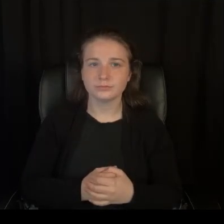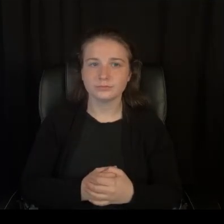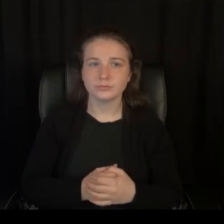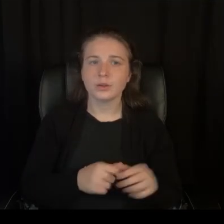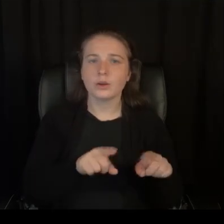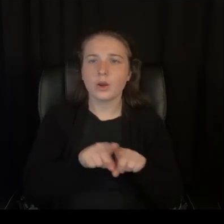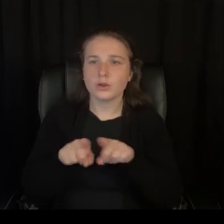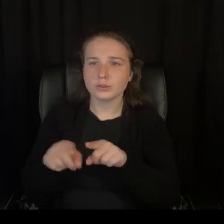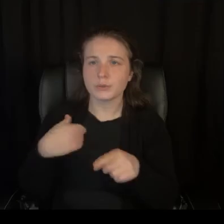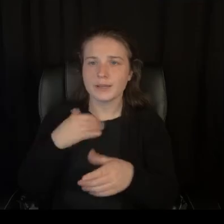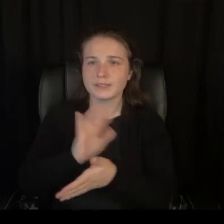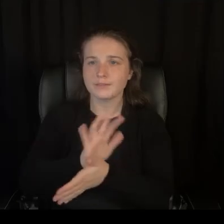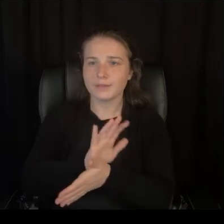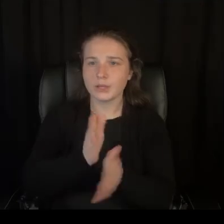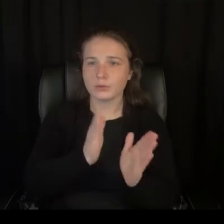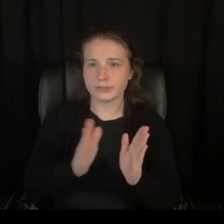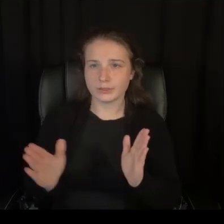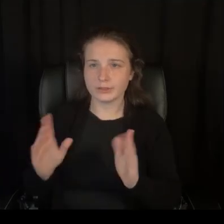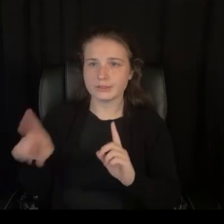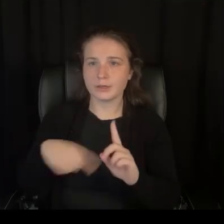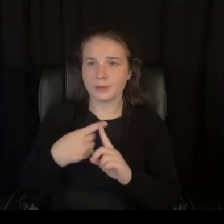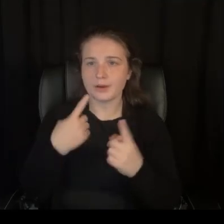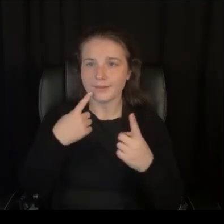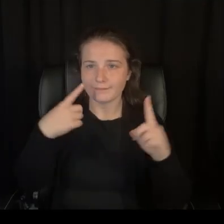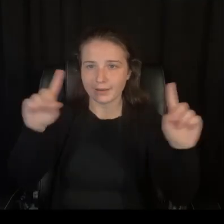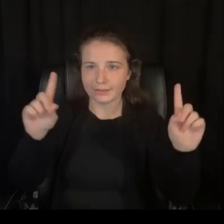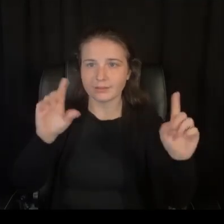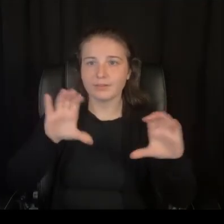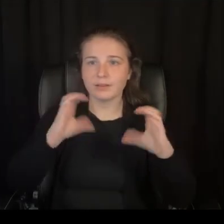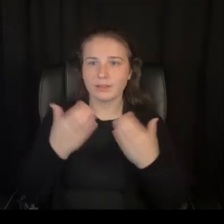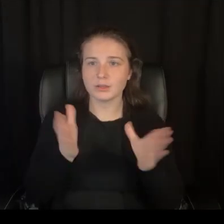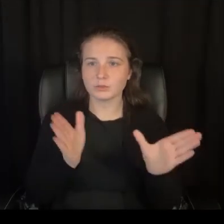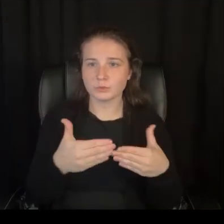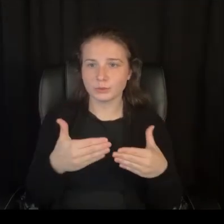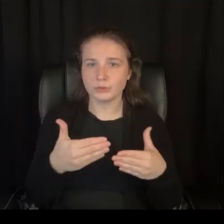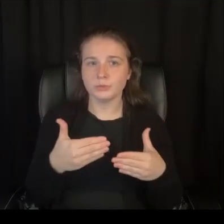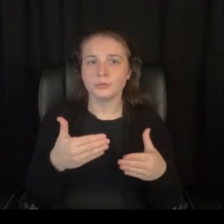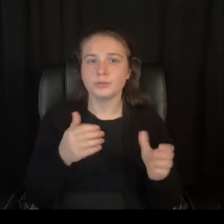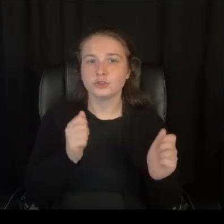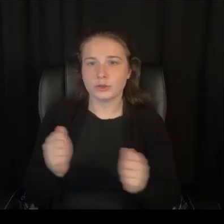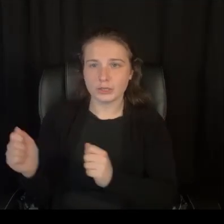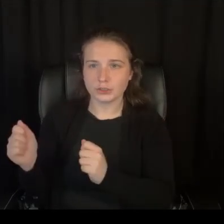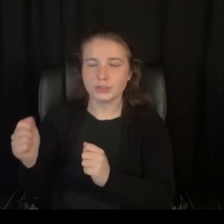There is also a video series on effective classroom strategies for students with